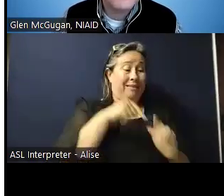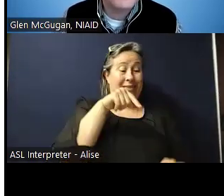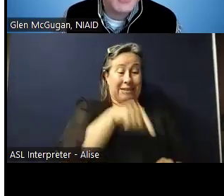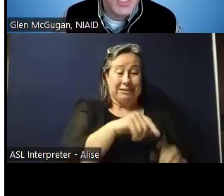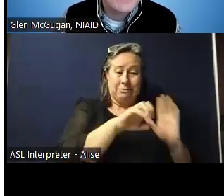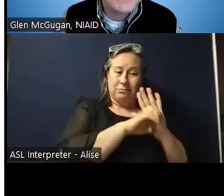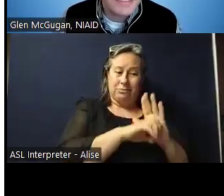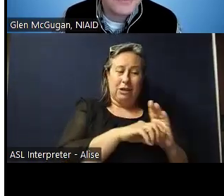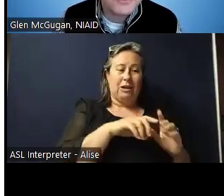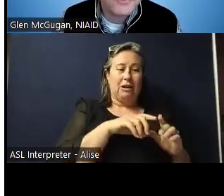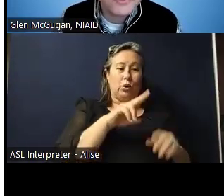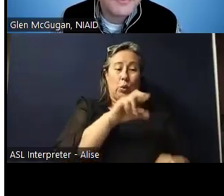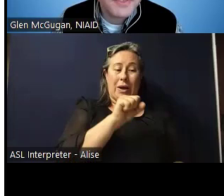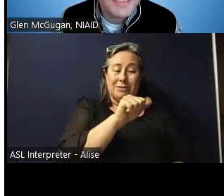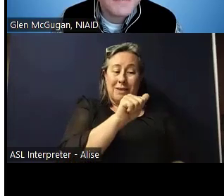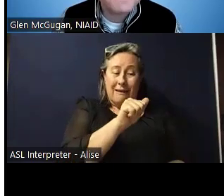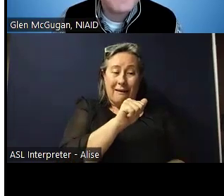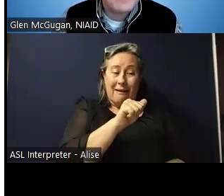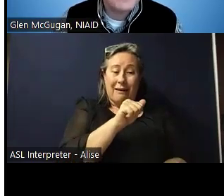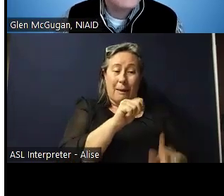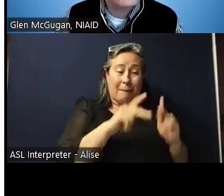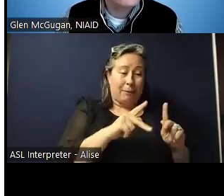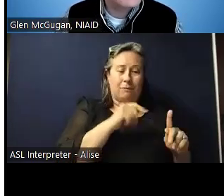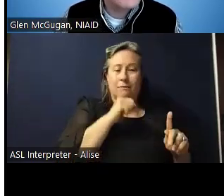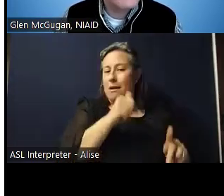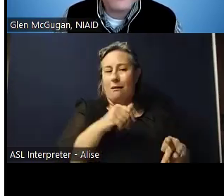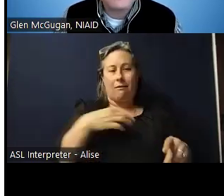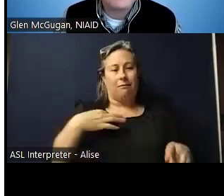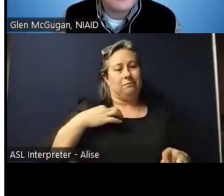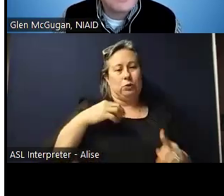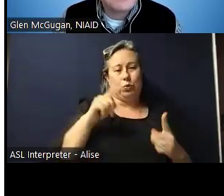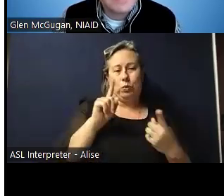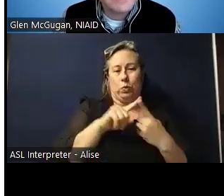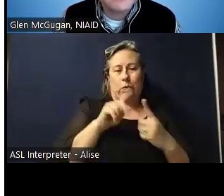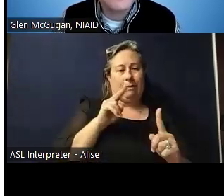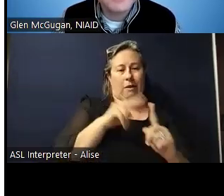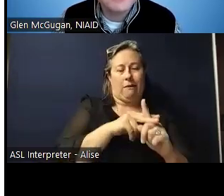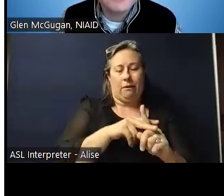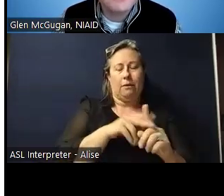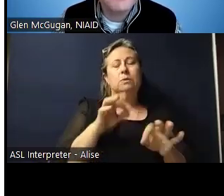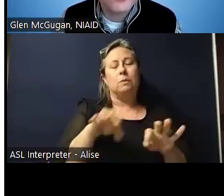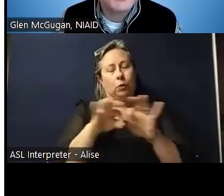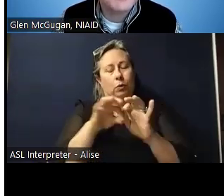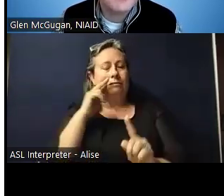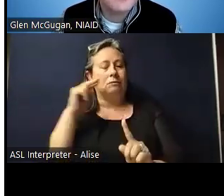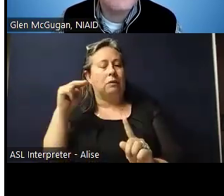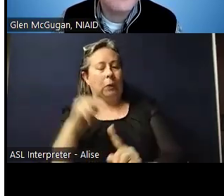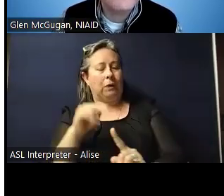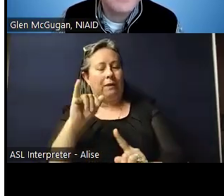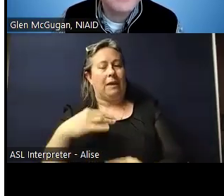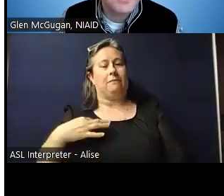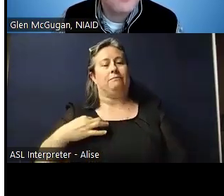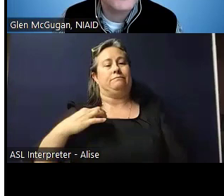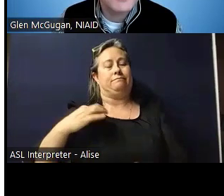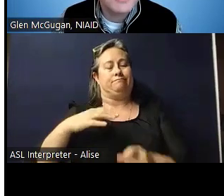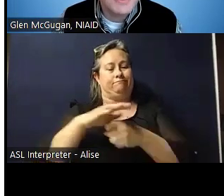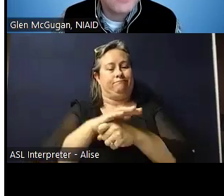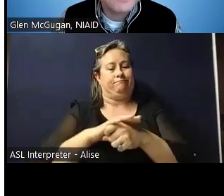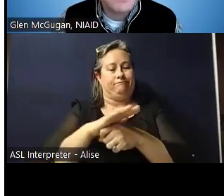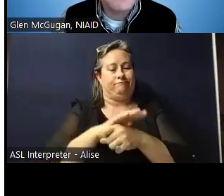are not eligible to apply. So it's really important to look at that eligibility portion of the funding opportunity announcement.